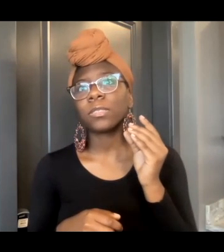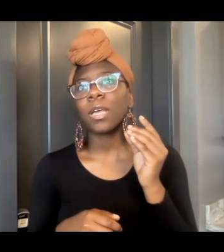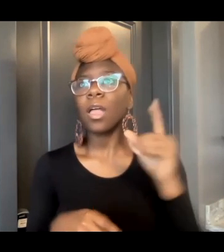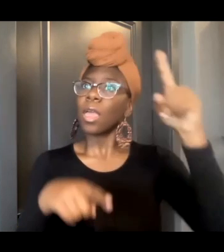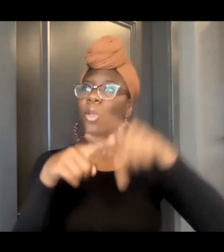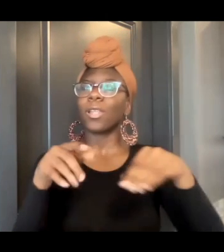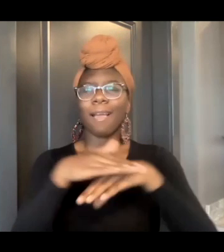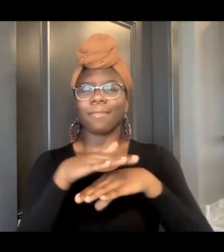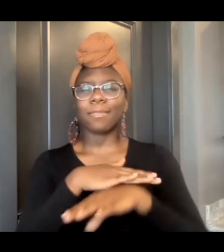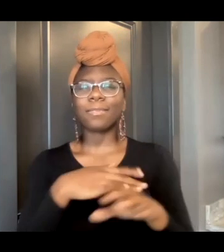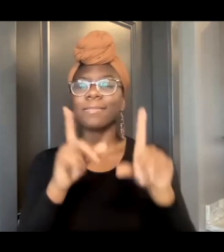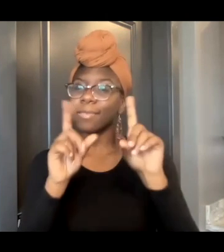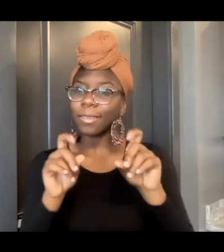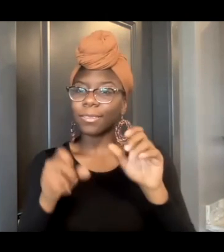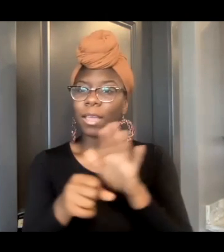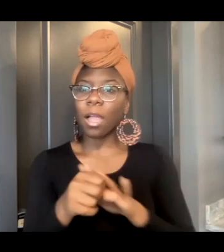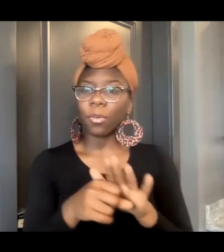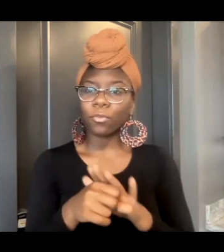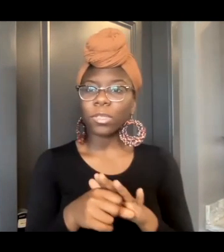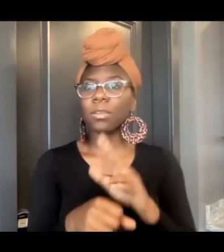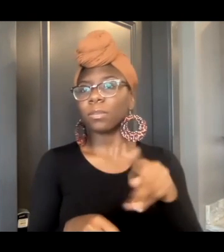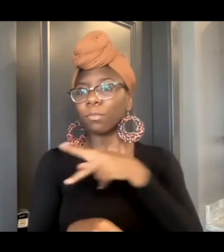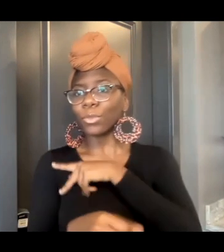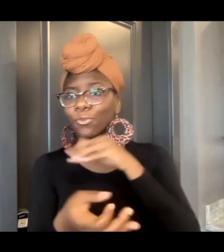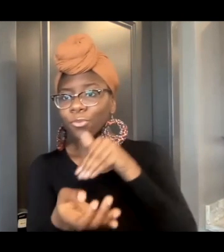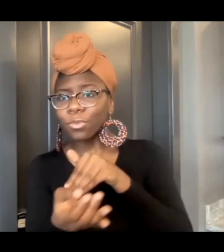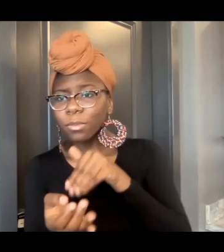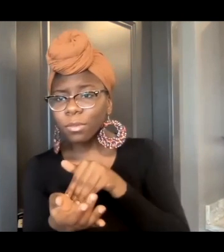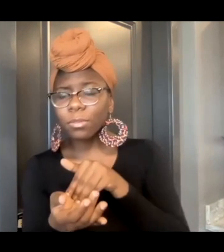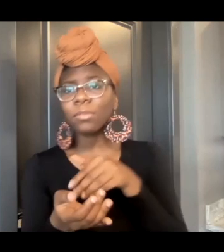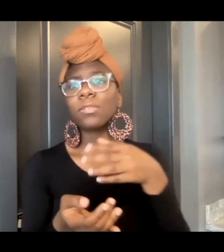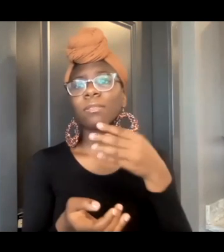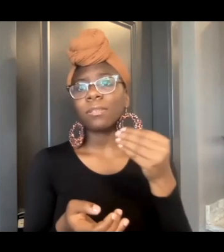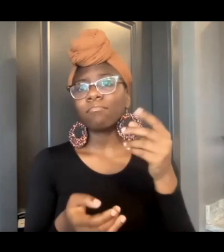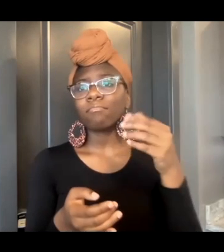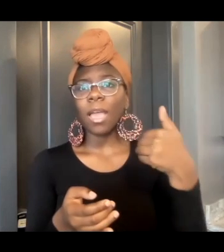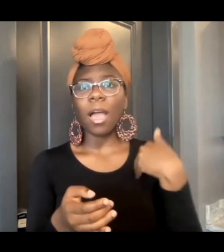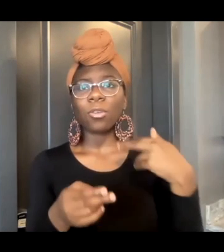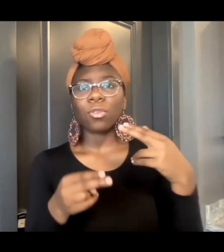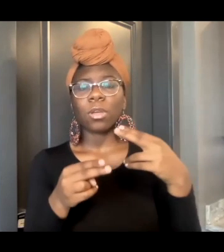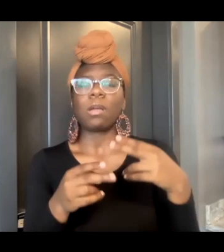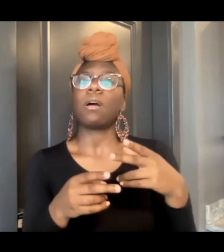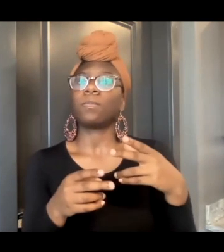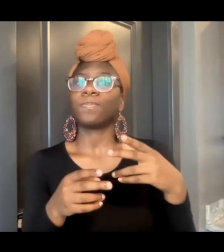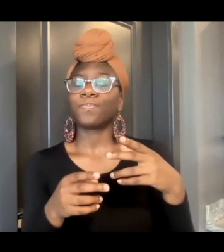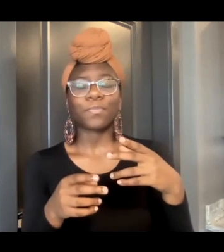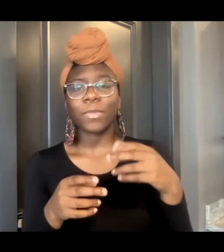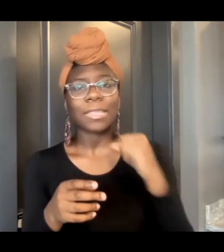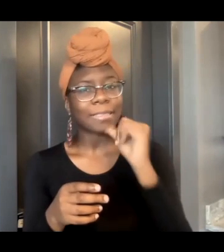Their experience included not being able to access testing locations, harder to access